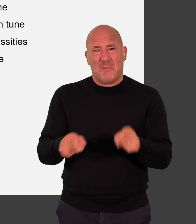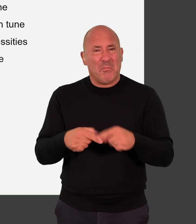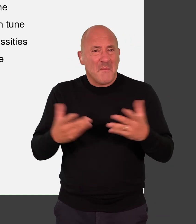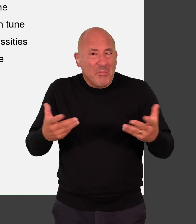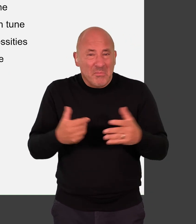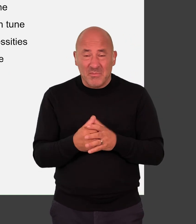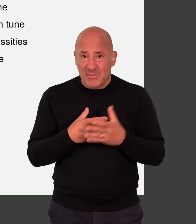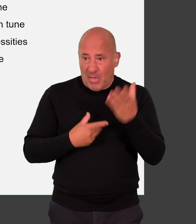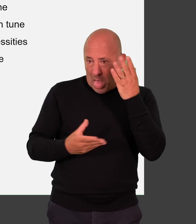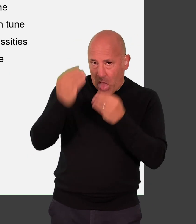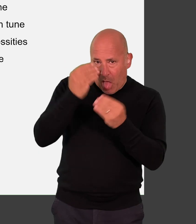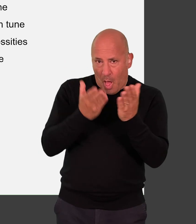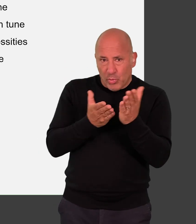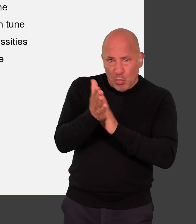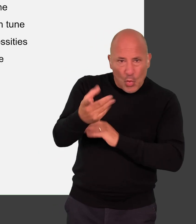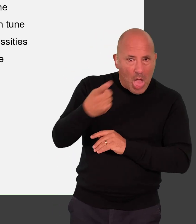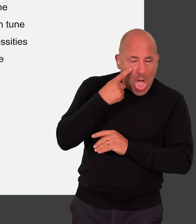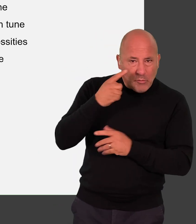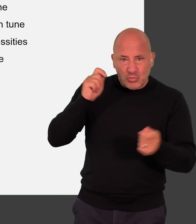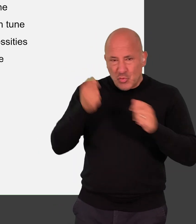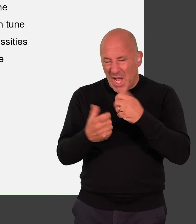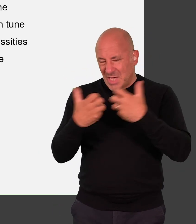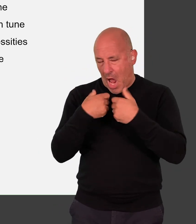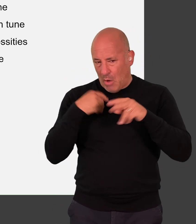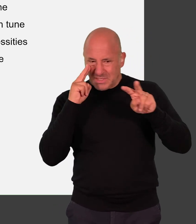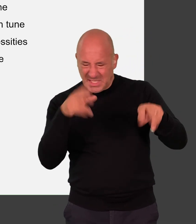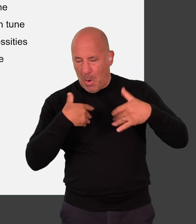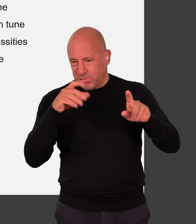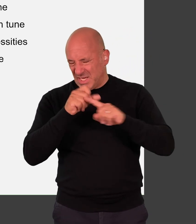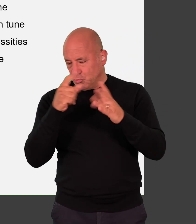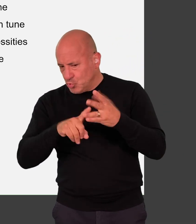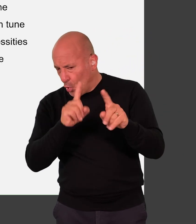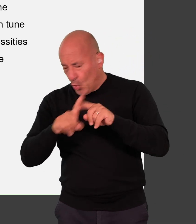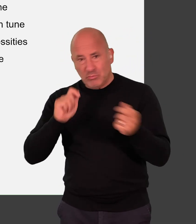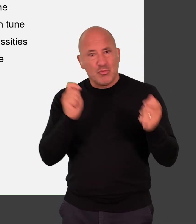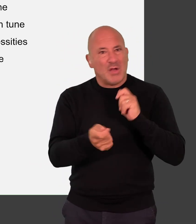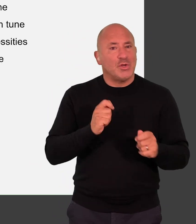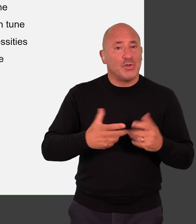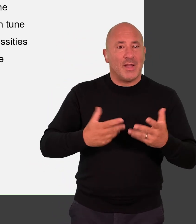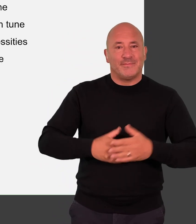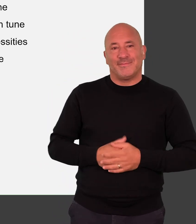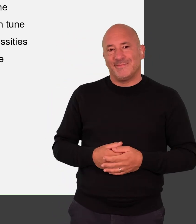And what is learned and experienced can change how something is viewed or done.